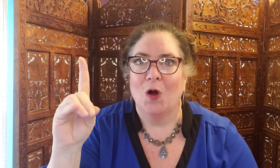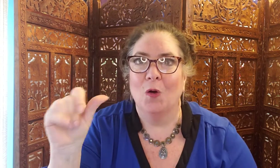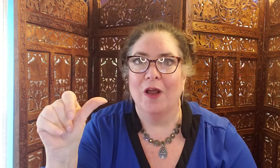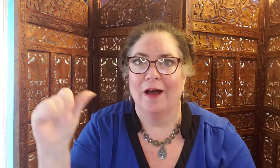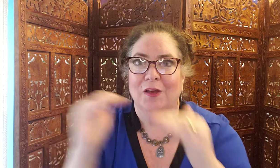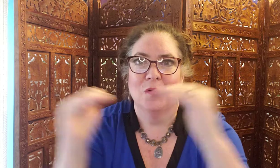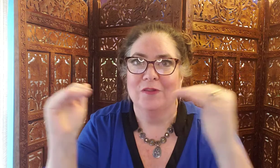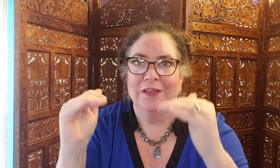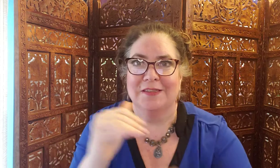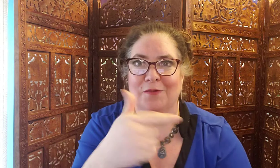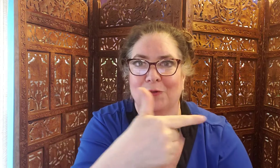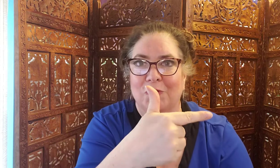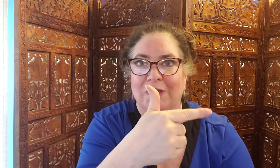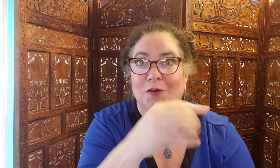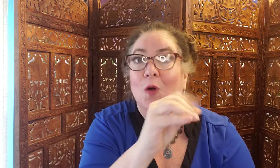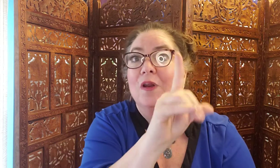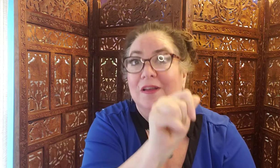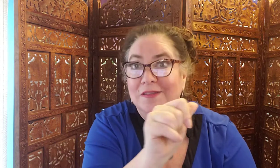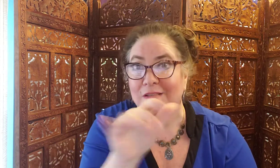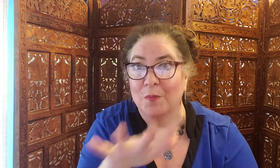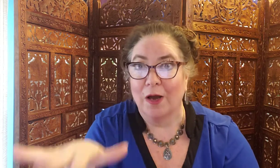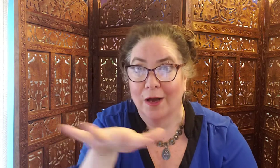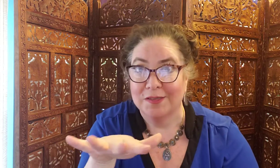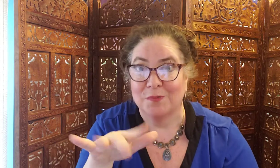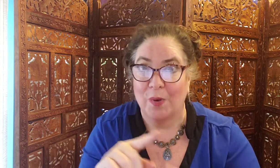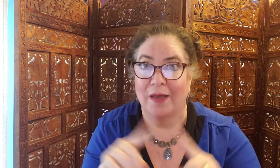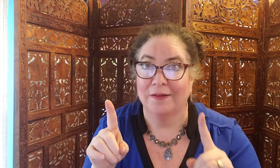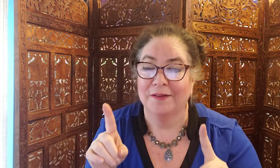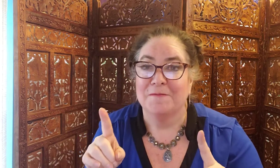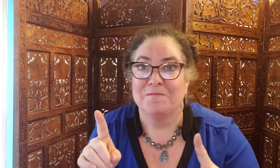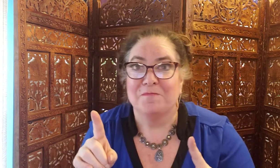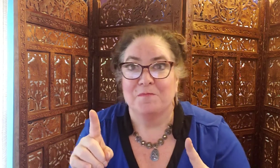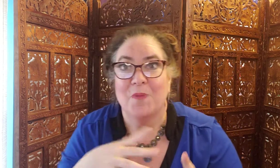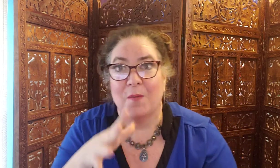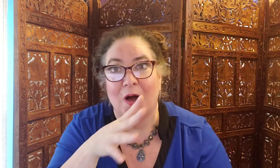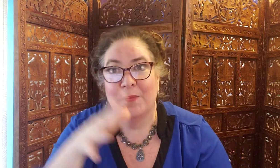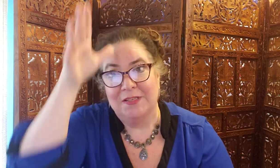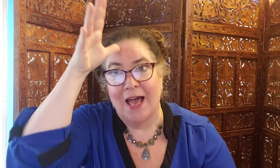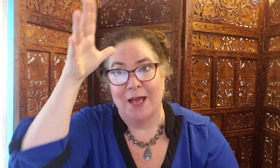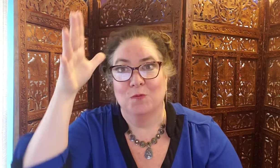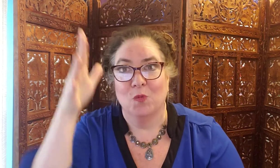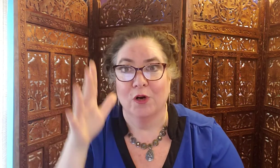CODA/KODA equivalency for the GODAs among us but my mom and dad were